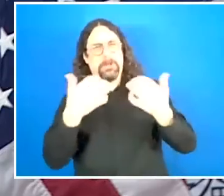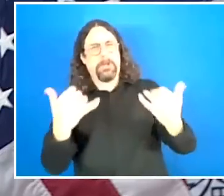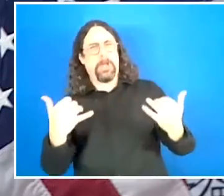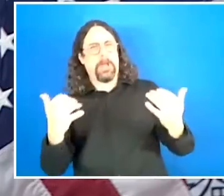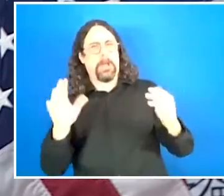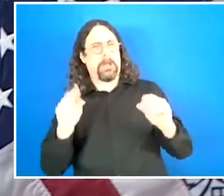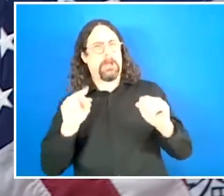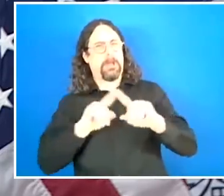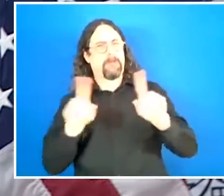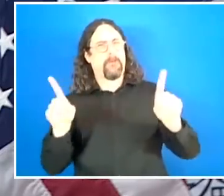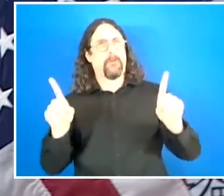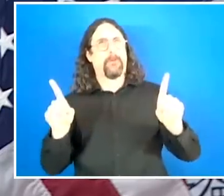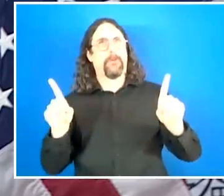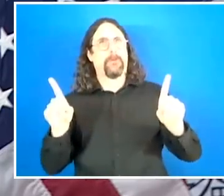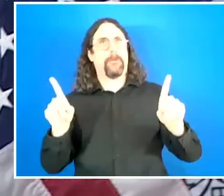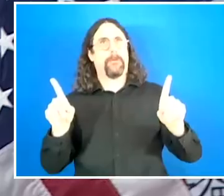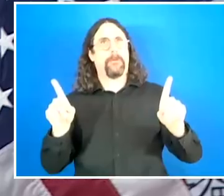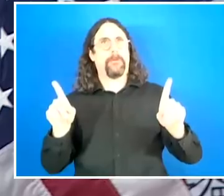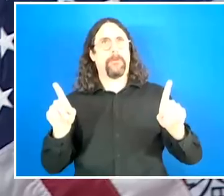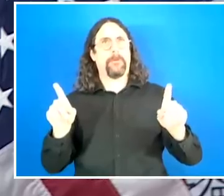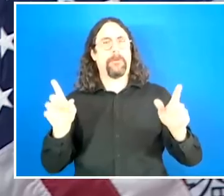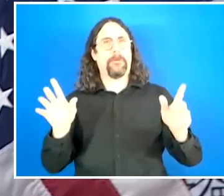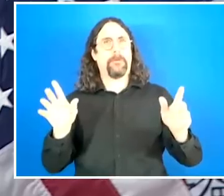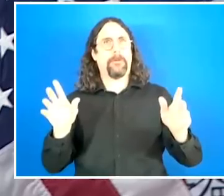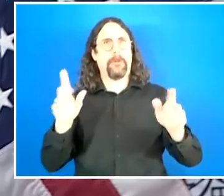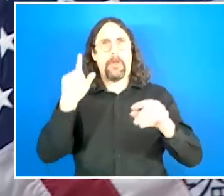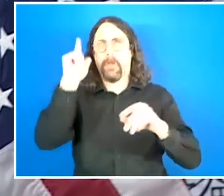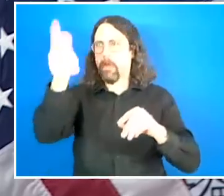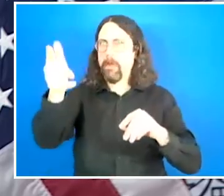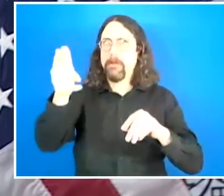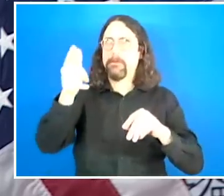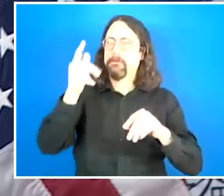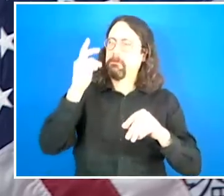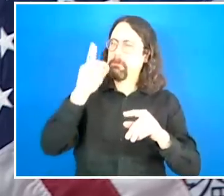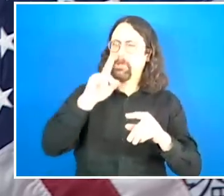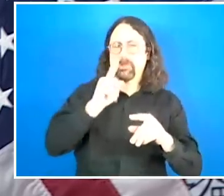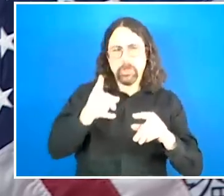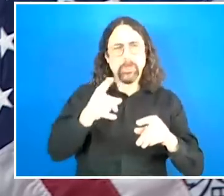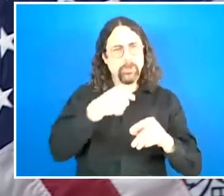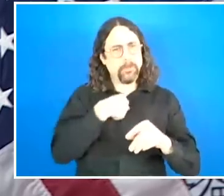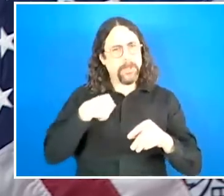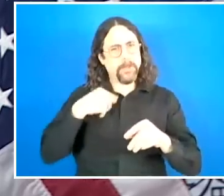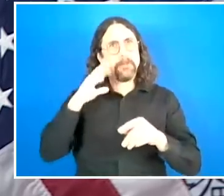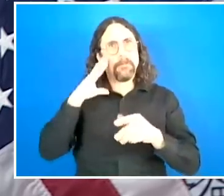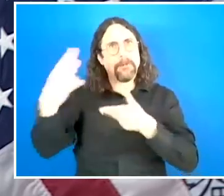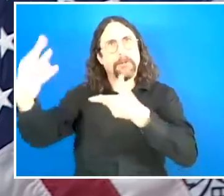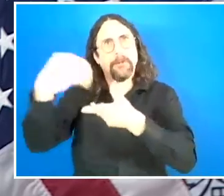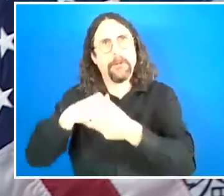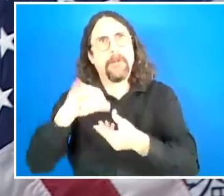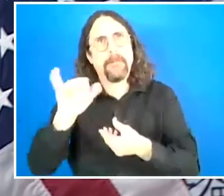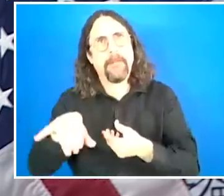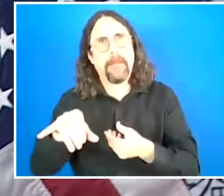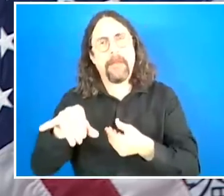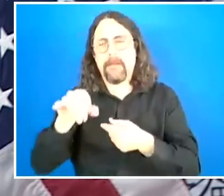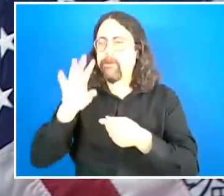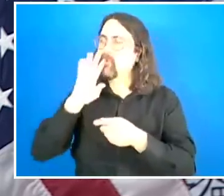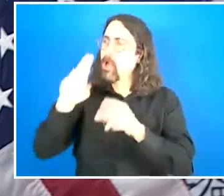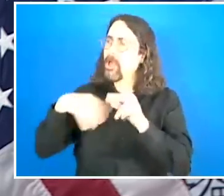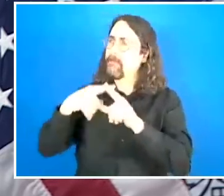WE'LL RESUME THE FOCUSON EDUCATION AND SCHOOL BUILDINGS AND FO NREXT SCHOOL YEAR, THE CONCEPT OF SNOW DAYS AND ALL WILL